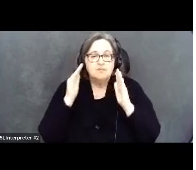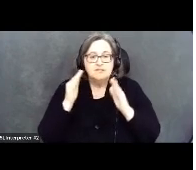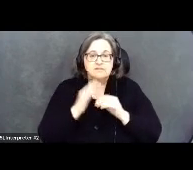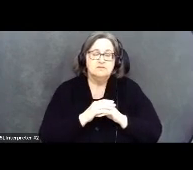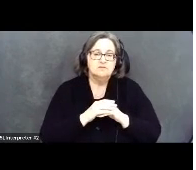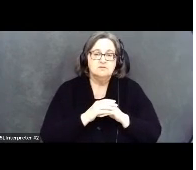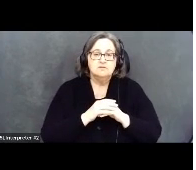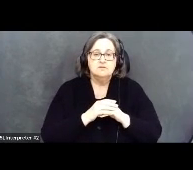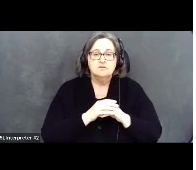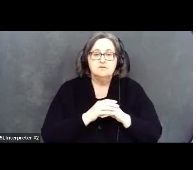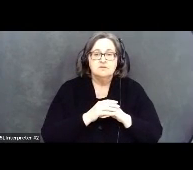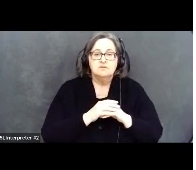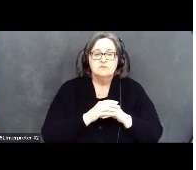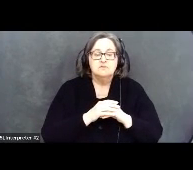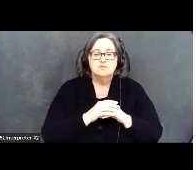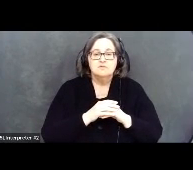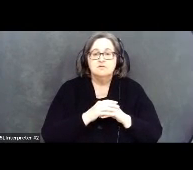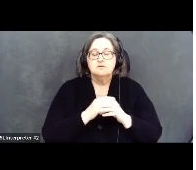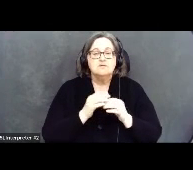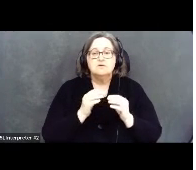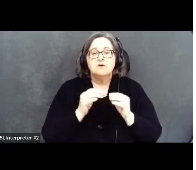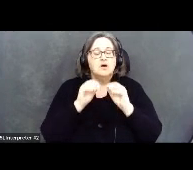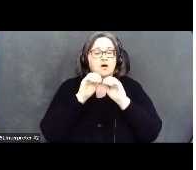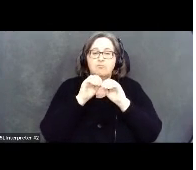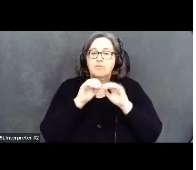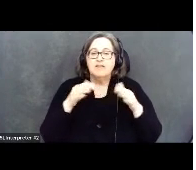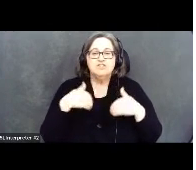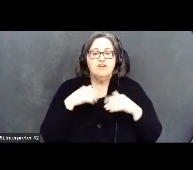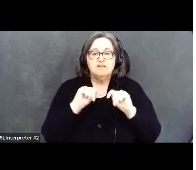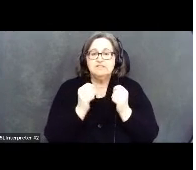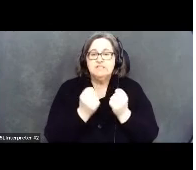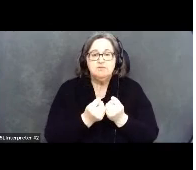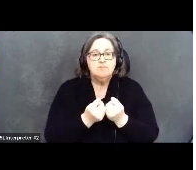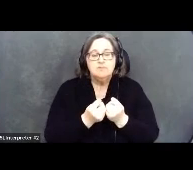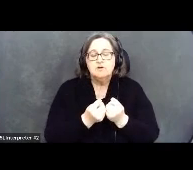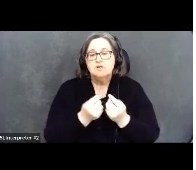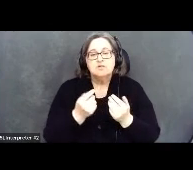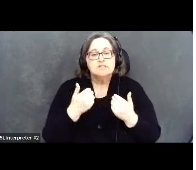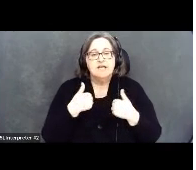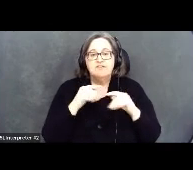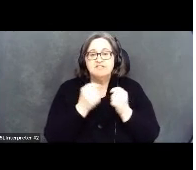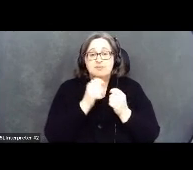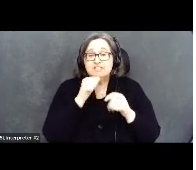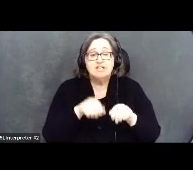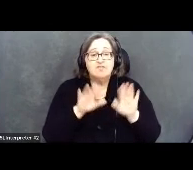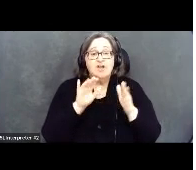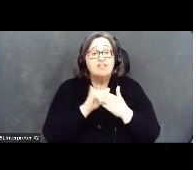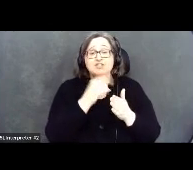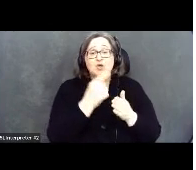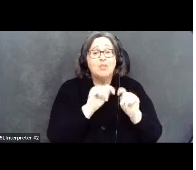I am blessed, beyond blessed to have a team that didn't give up. That is my only team that didn't give up. The hospitals gave up on him.